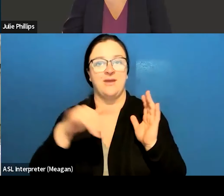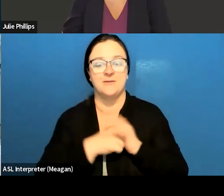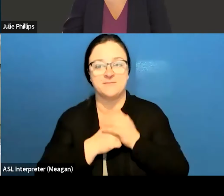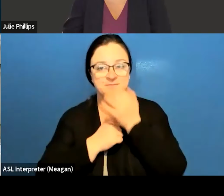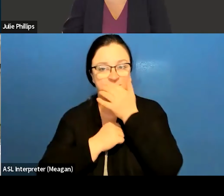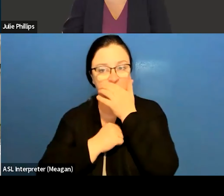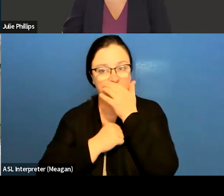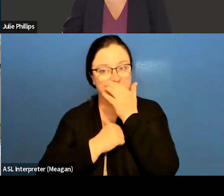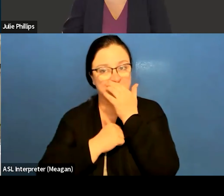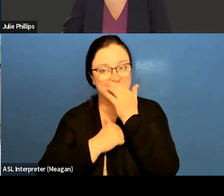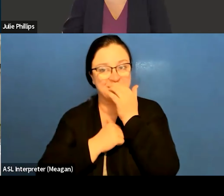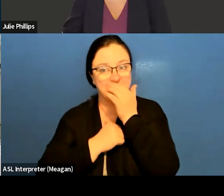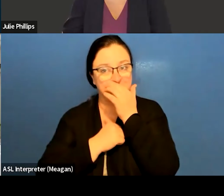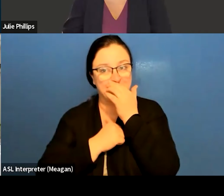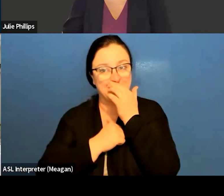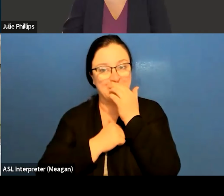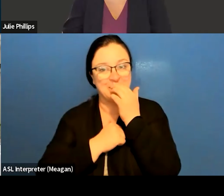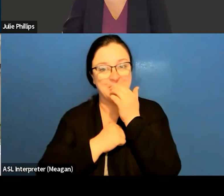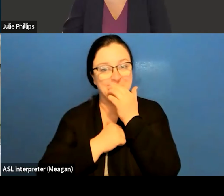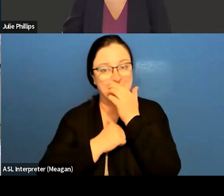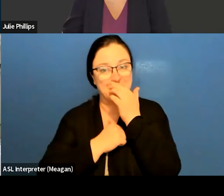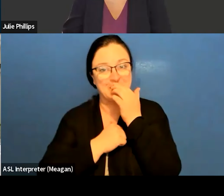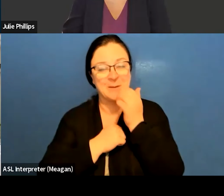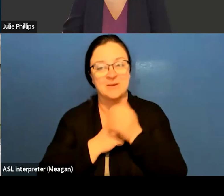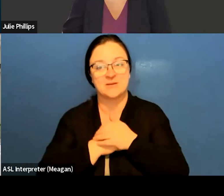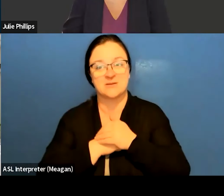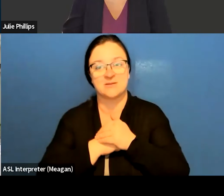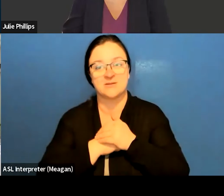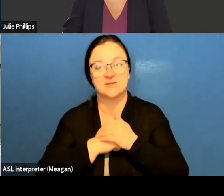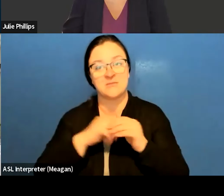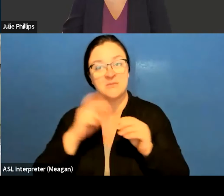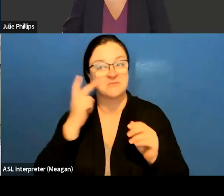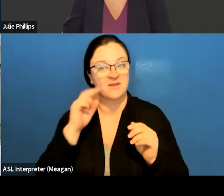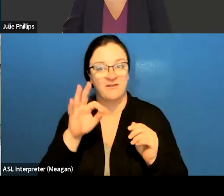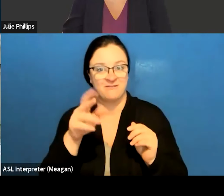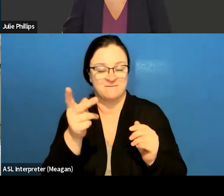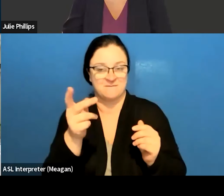But I'll see if my colleagues have any thoughts about that as well.